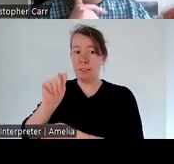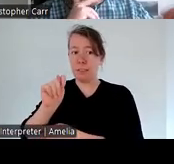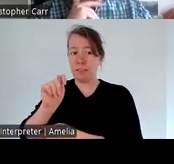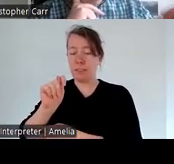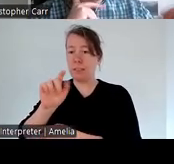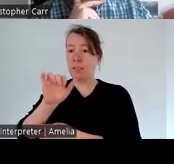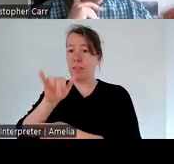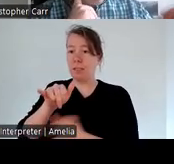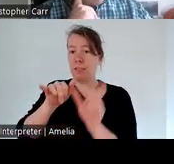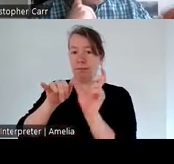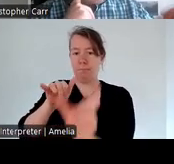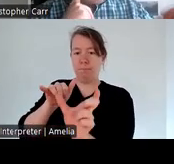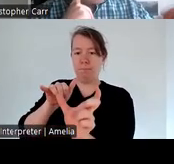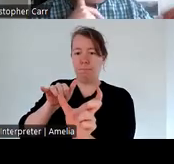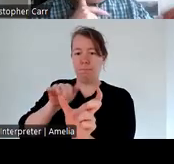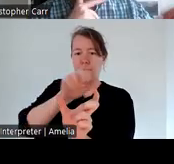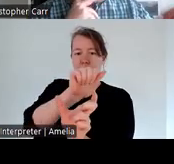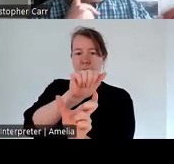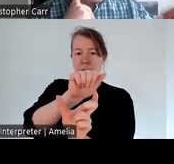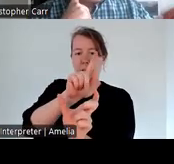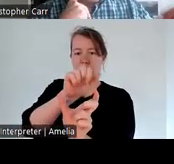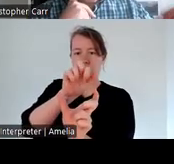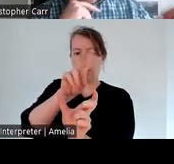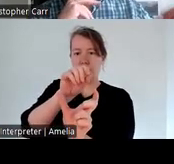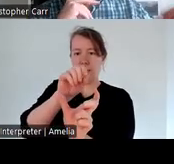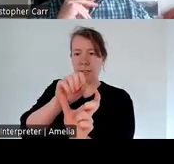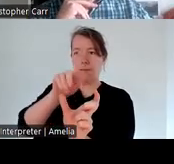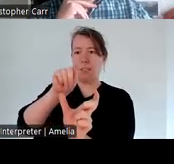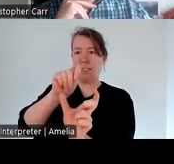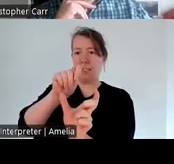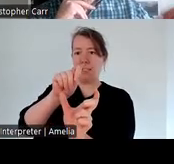with camel case. So, that's the value that you need to put in there.